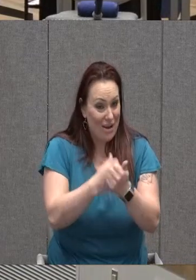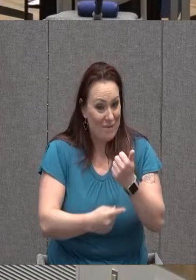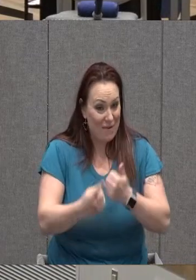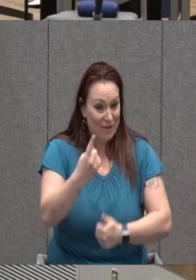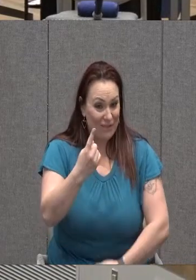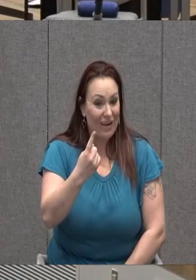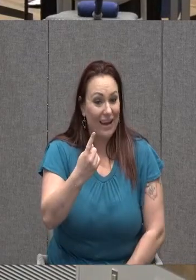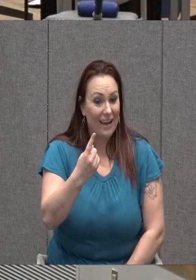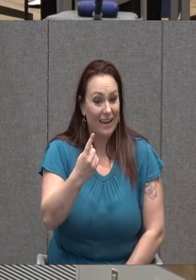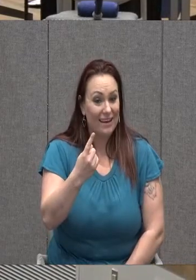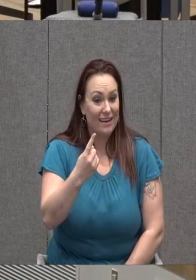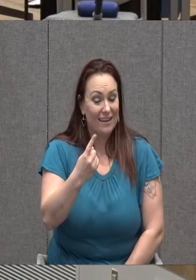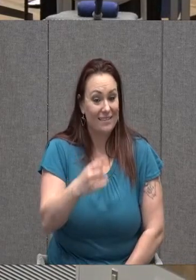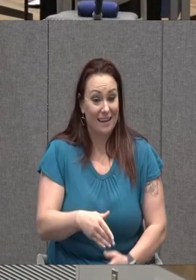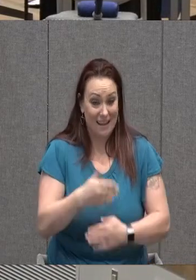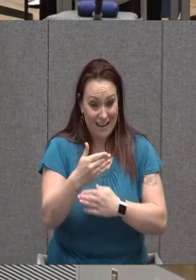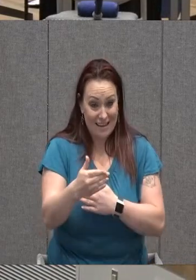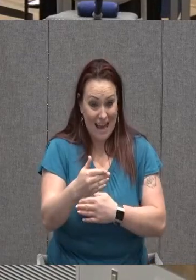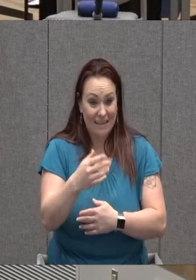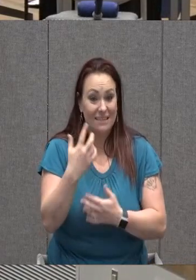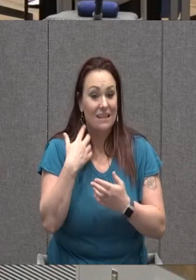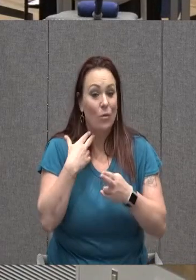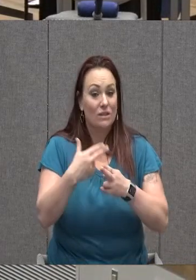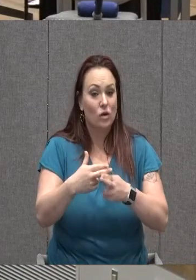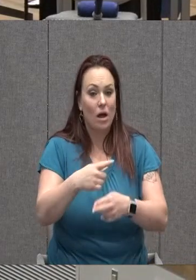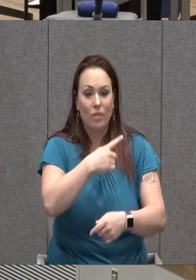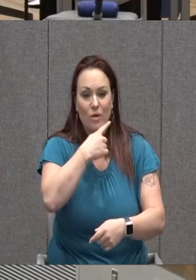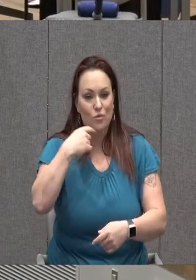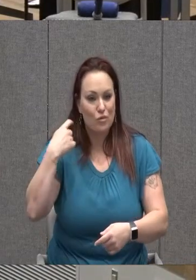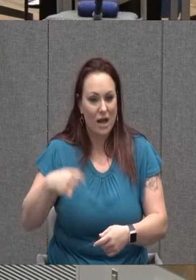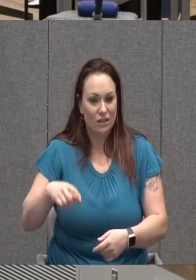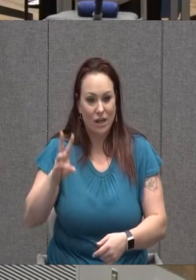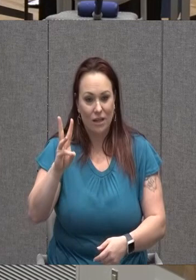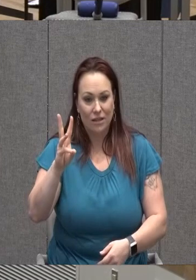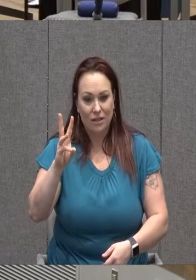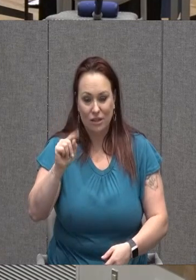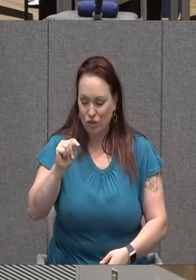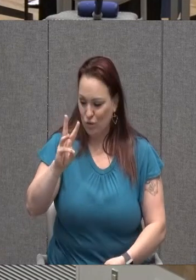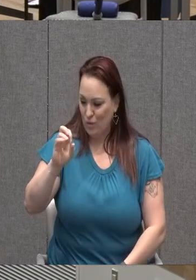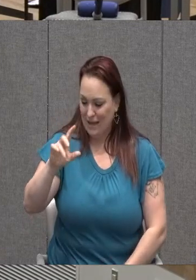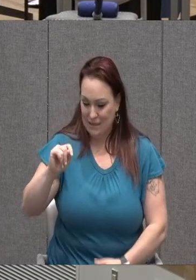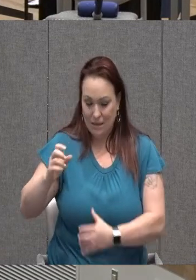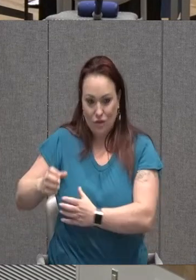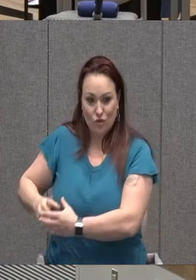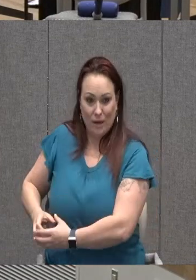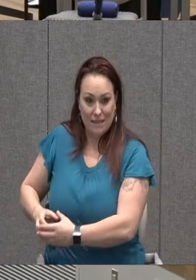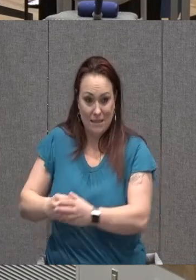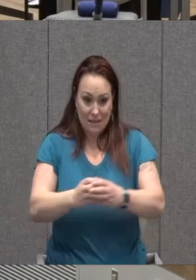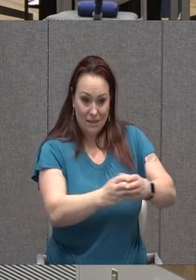Next, the Russian twist, so we're gonna sit down, and we'll do the Russian twist.